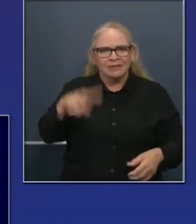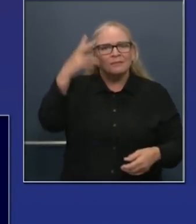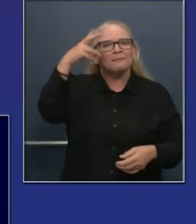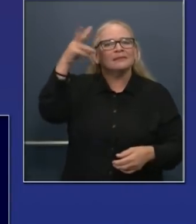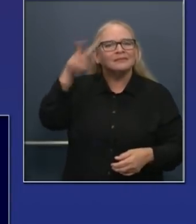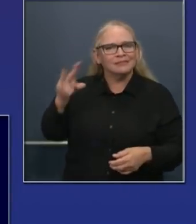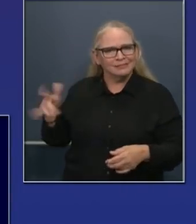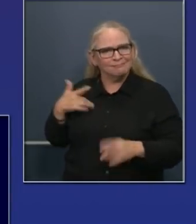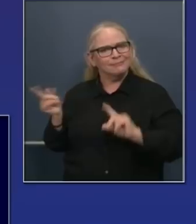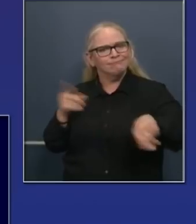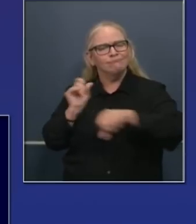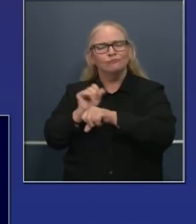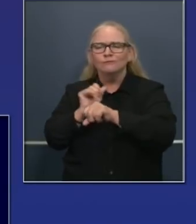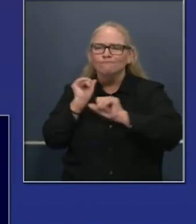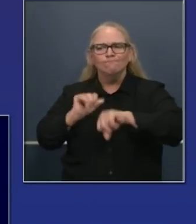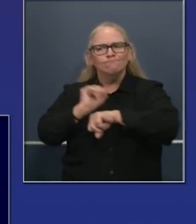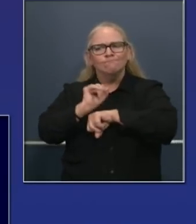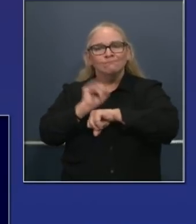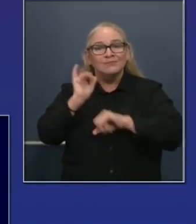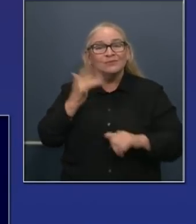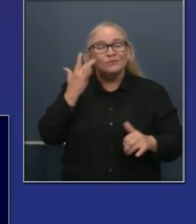WHEN PEOPLE ASK AS THEY OFTEN